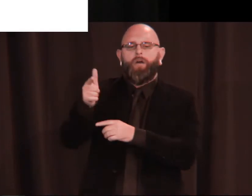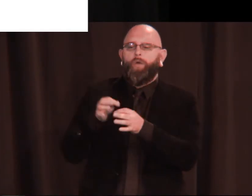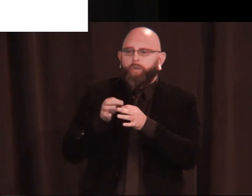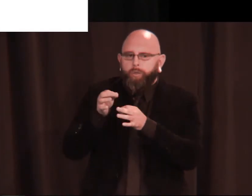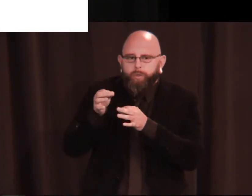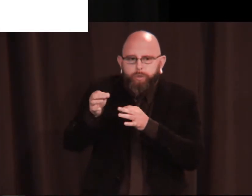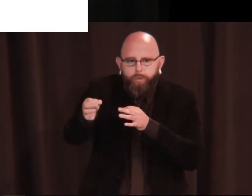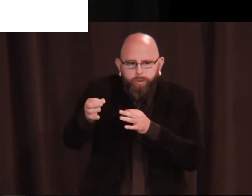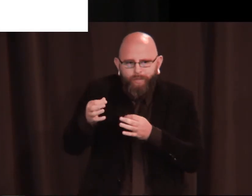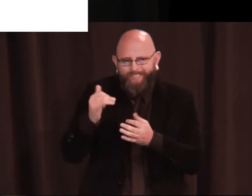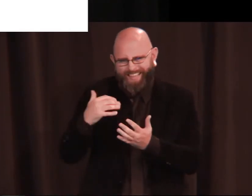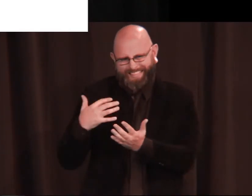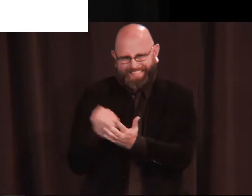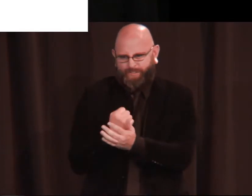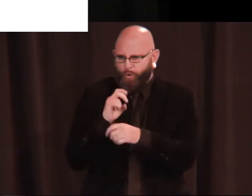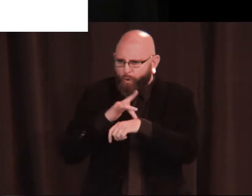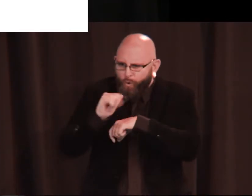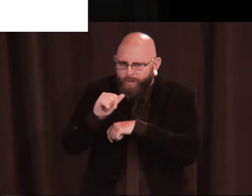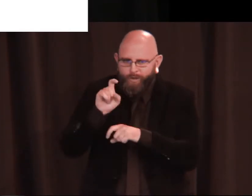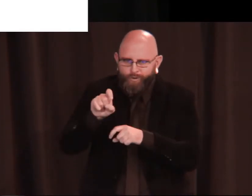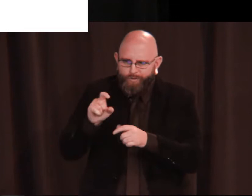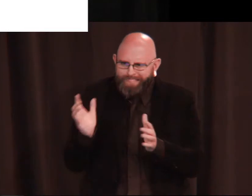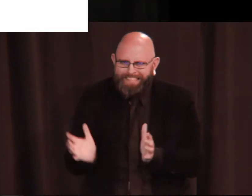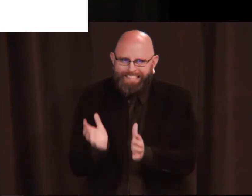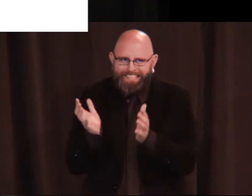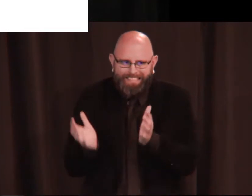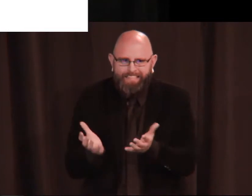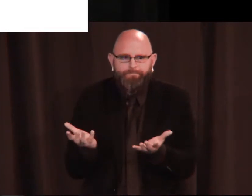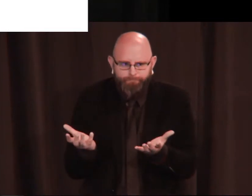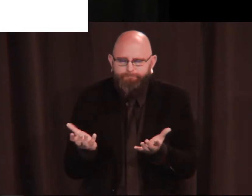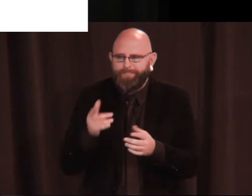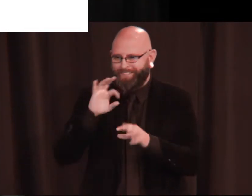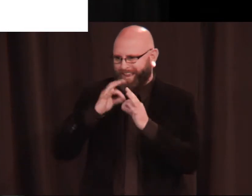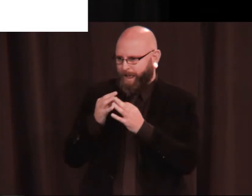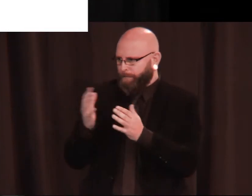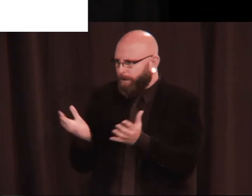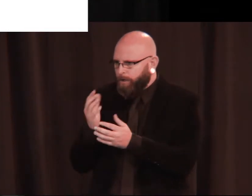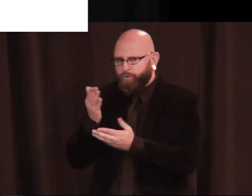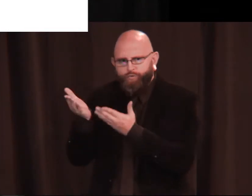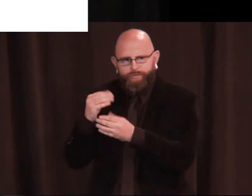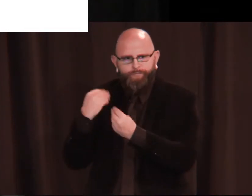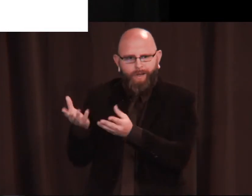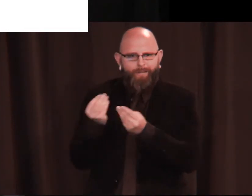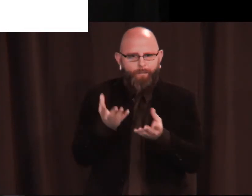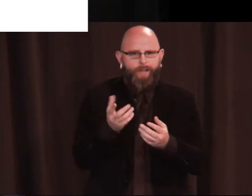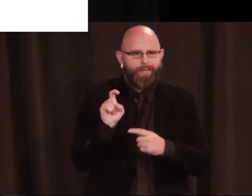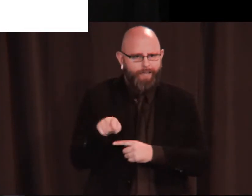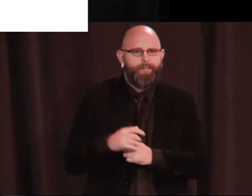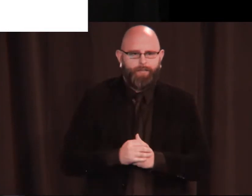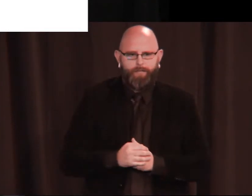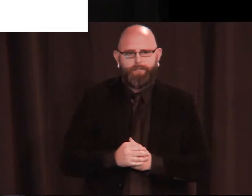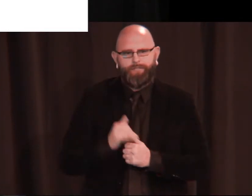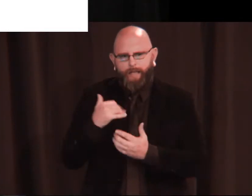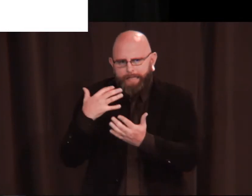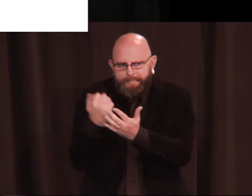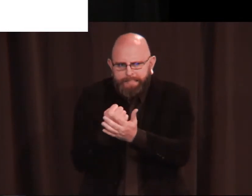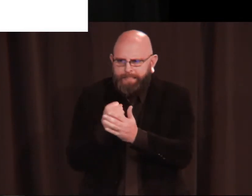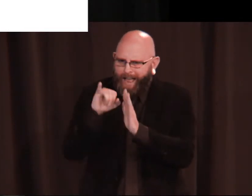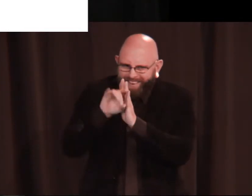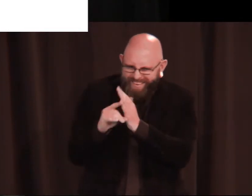So this can really help reduce the delays from having the hearing loss identified and having the hearing aids fit.